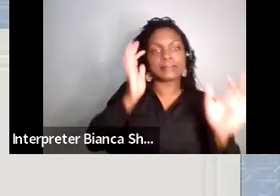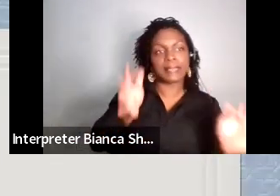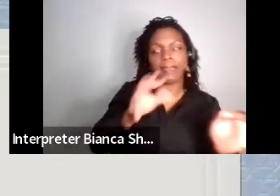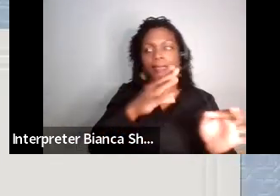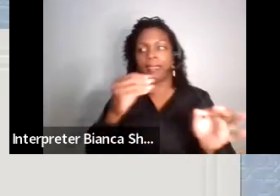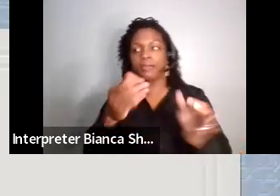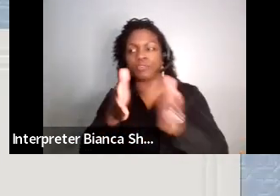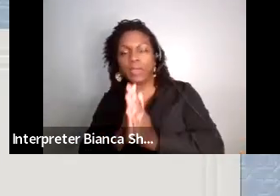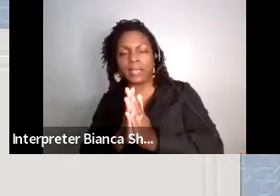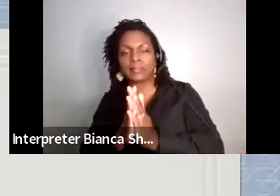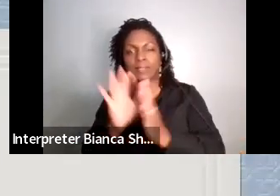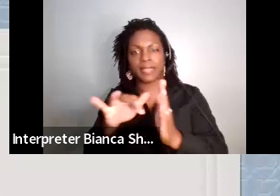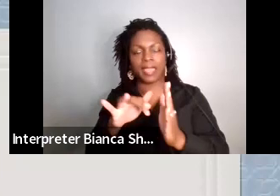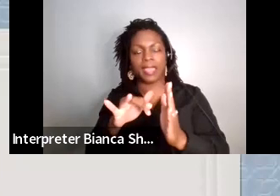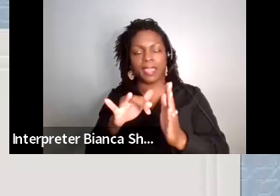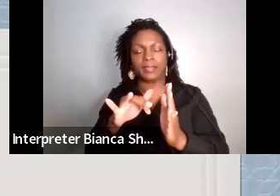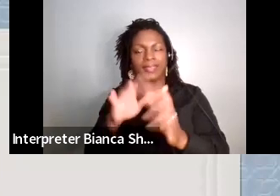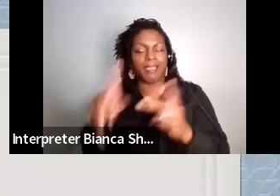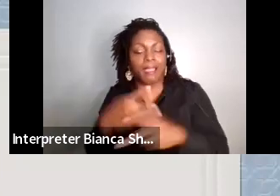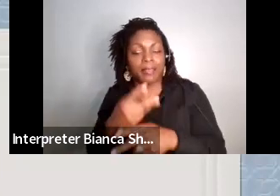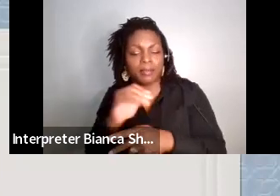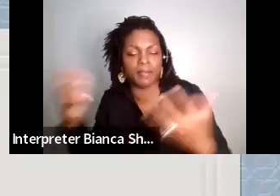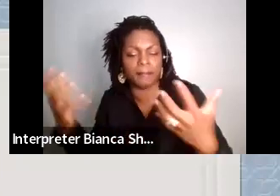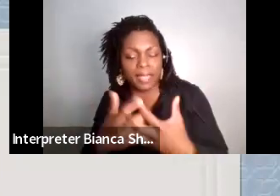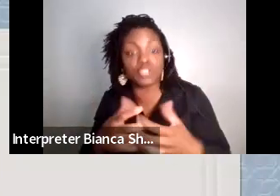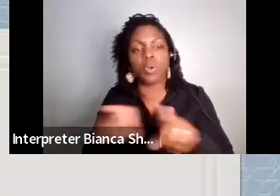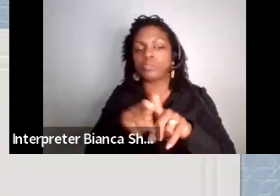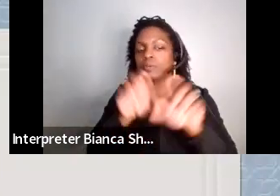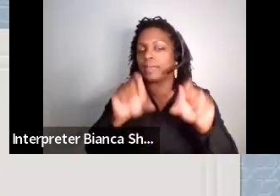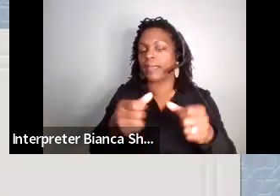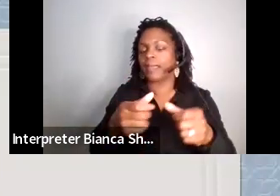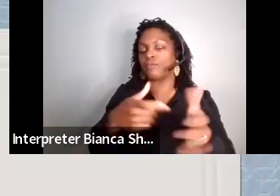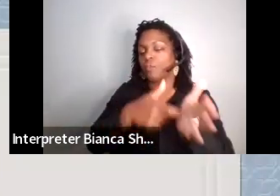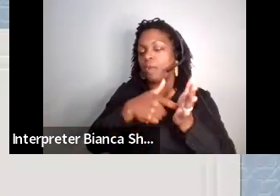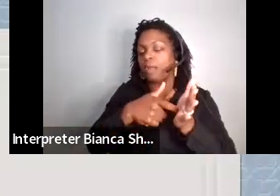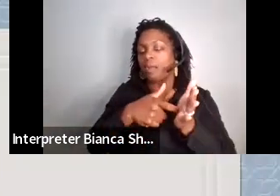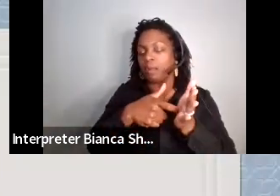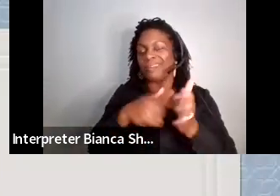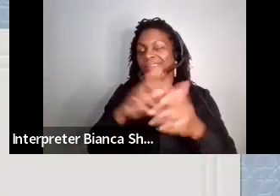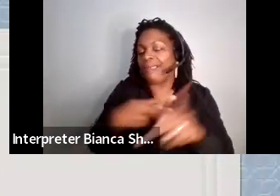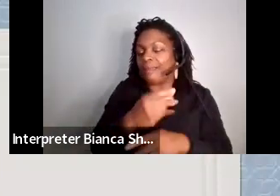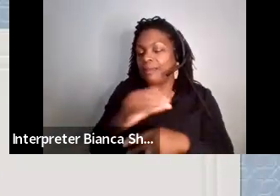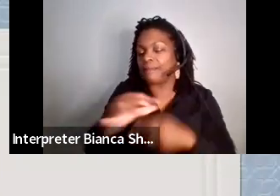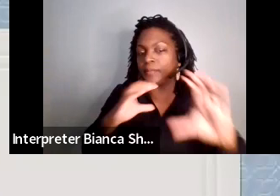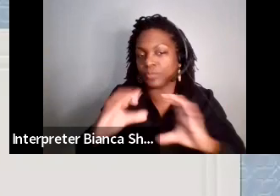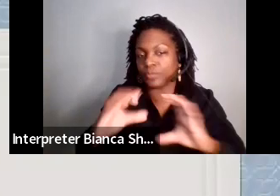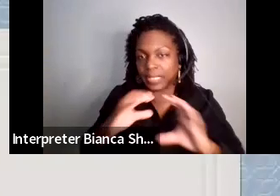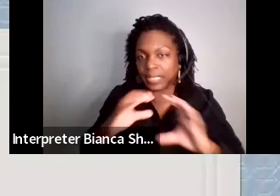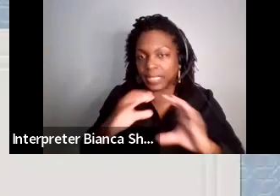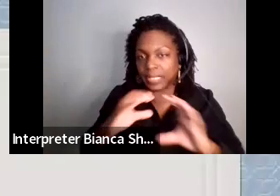They can also request the mode of communication. So we know a specific of individuals with disabilities are in just life.